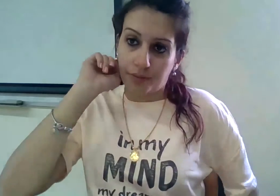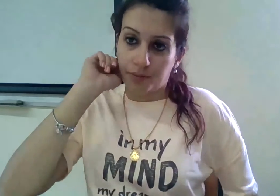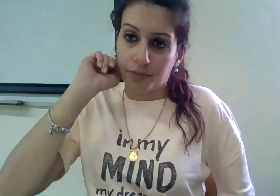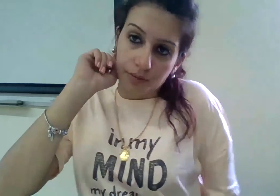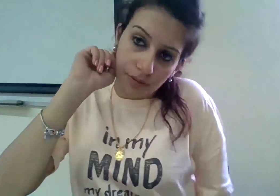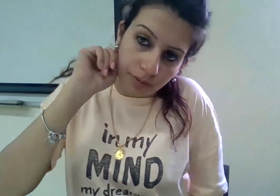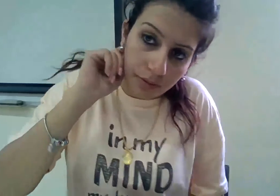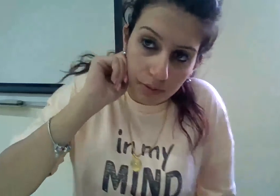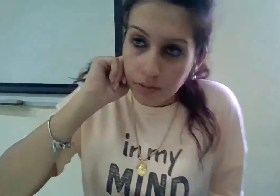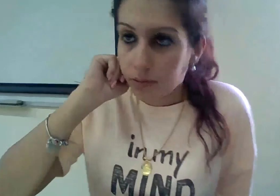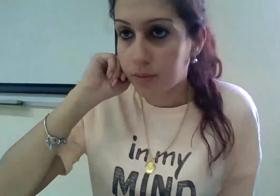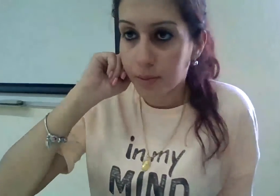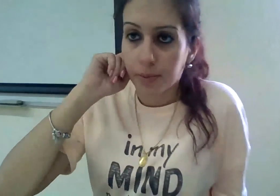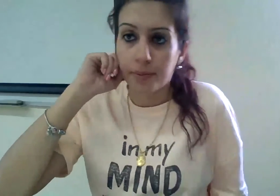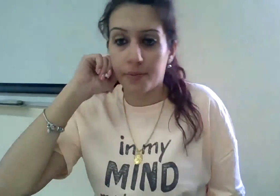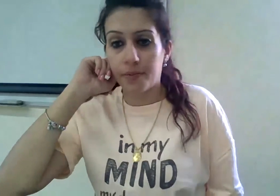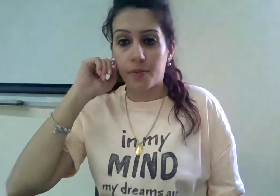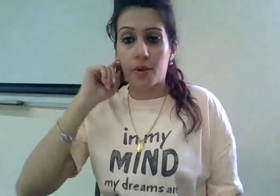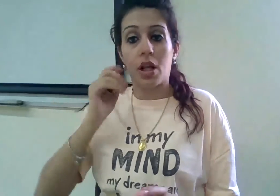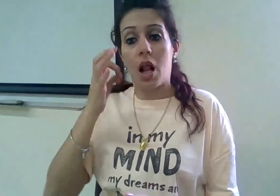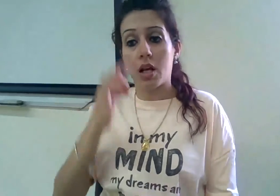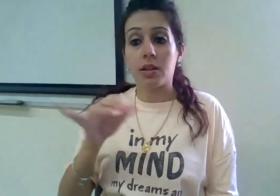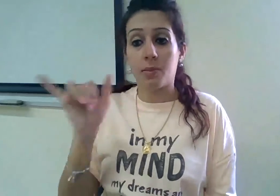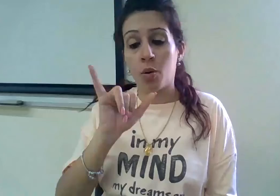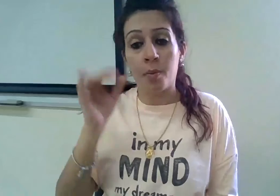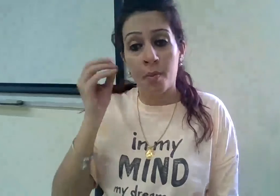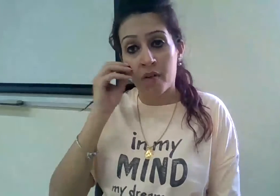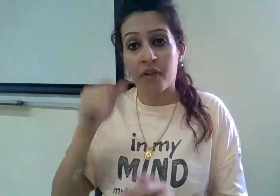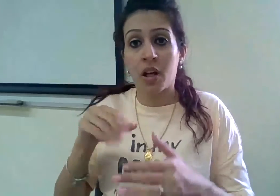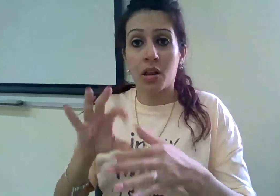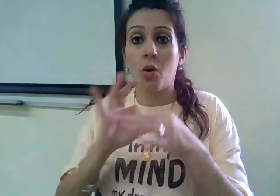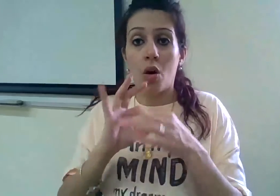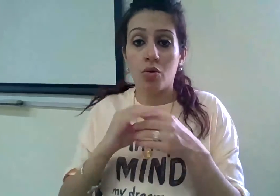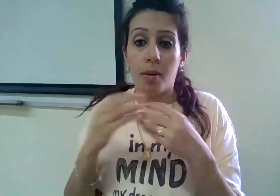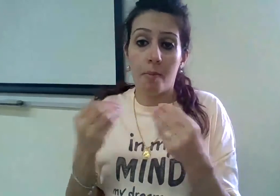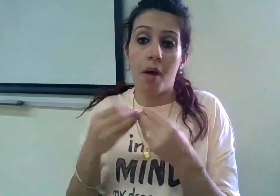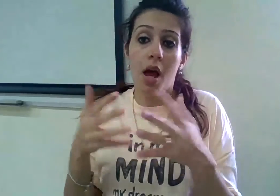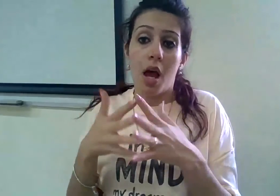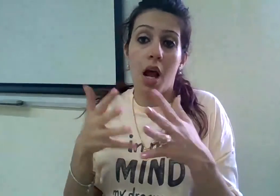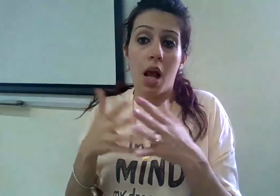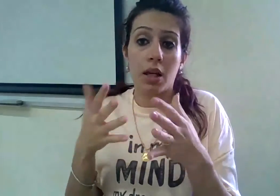And the other thing is to support these individual participants.